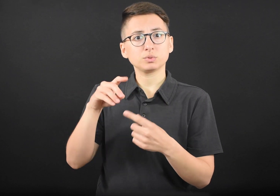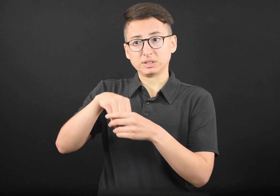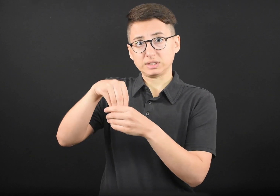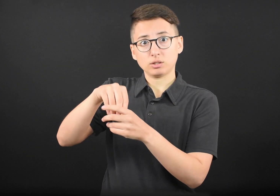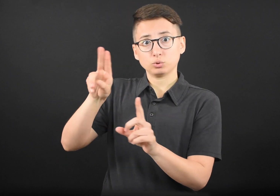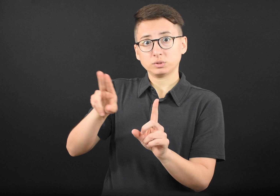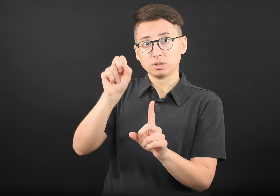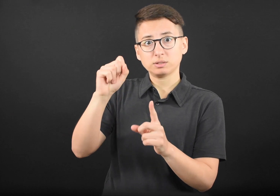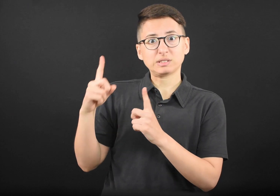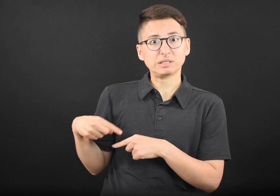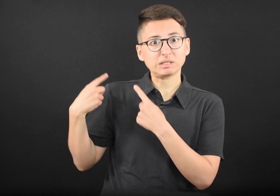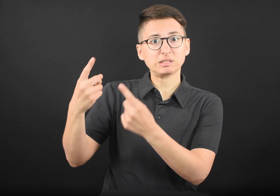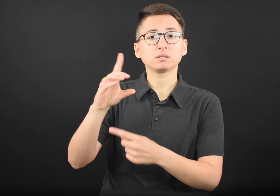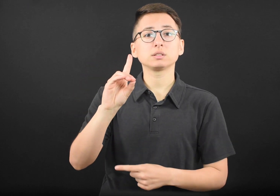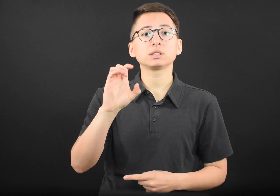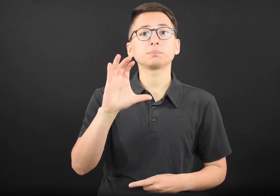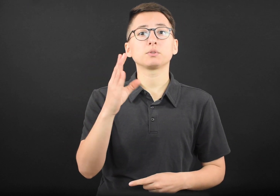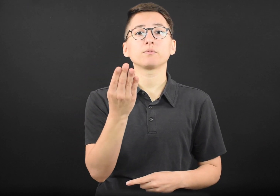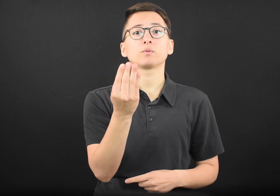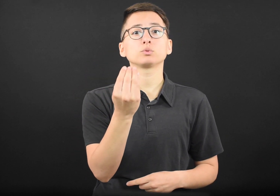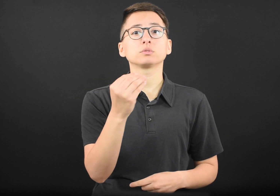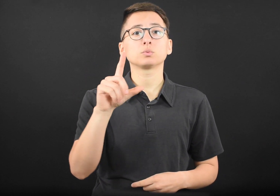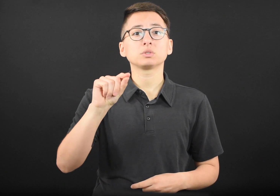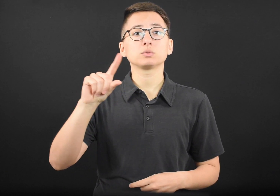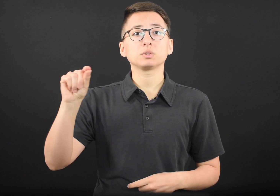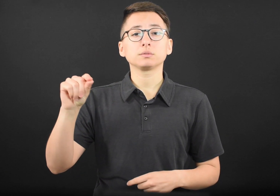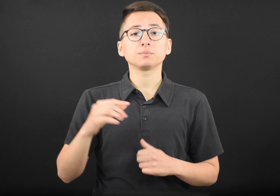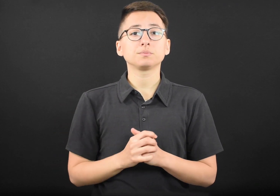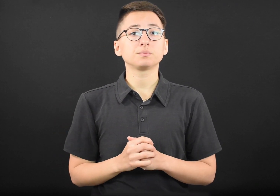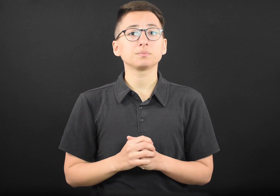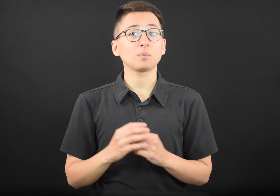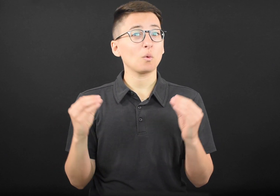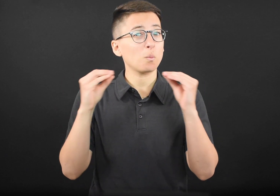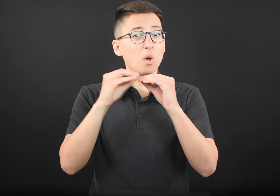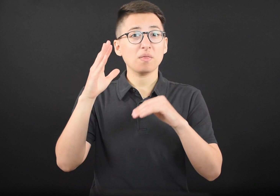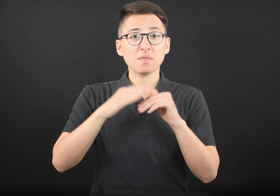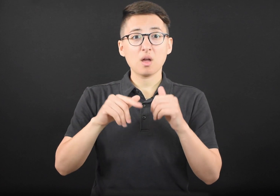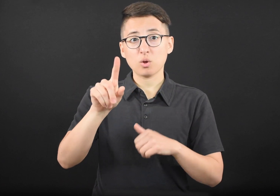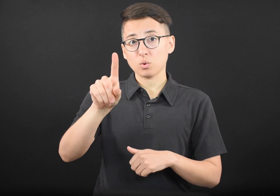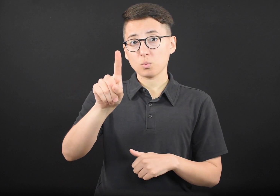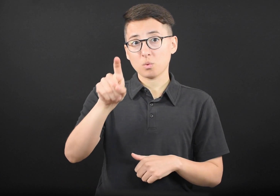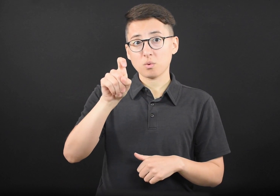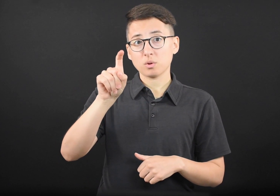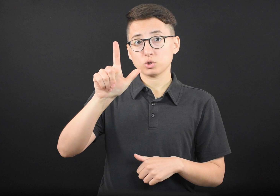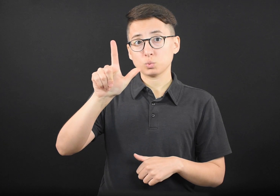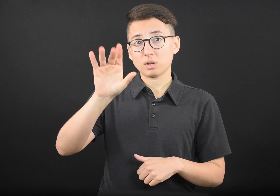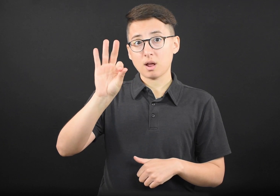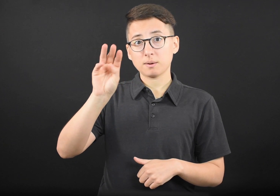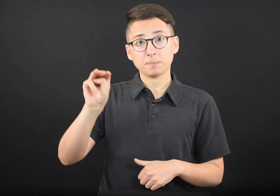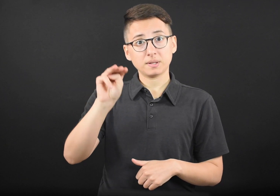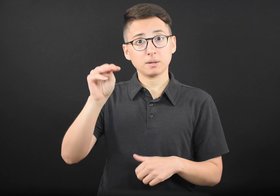have been administered in the U.S. since December 14, 2020, and more than 129 million